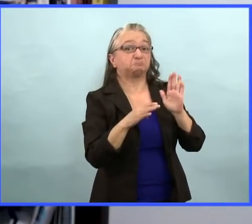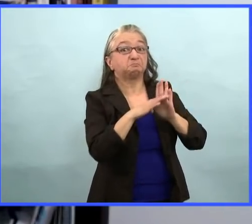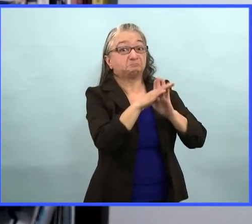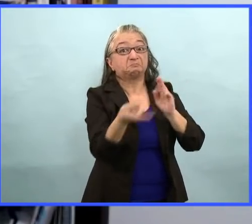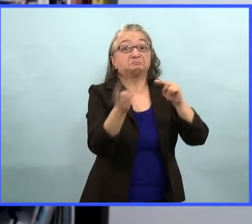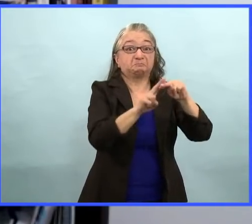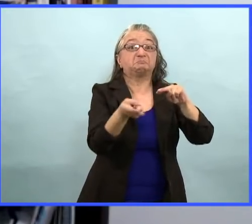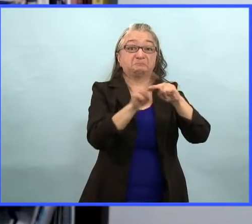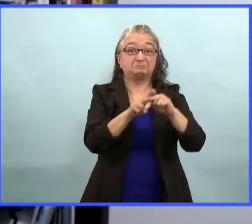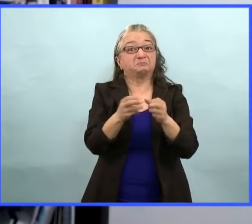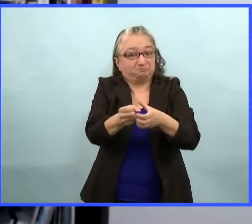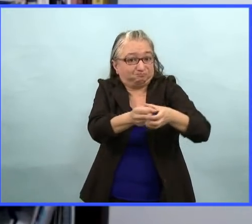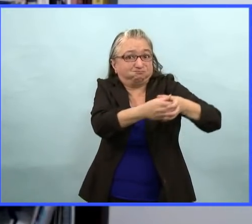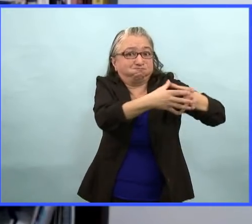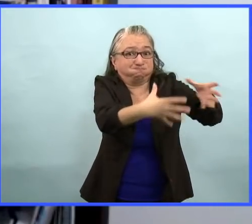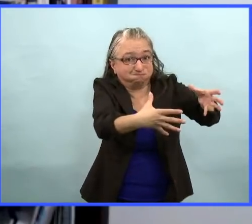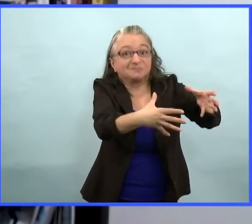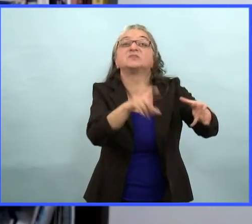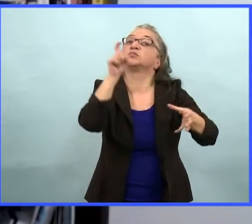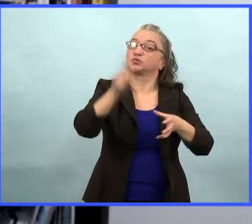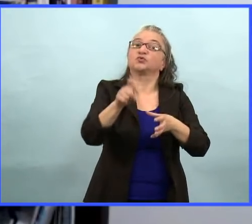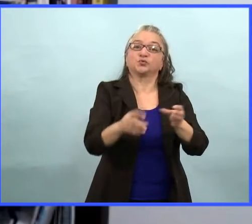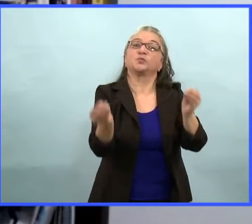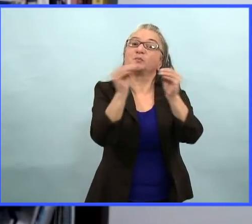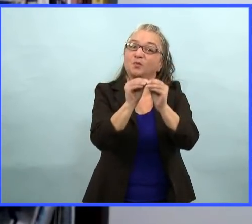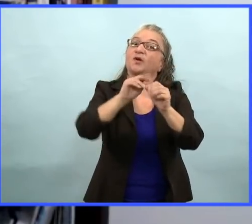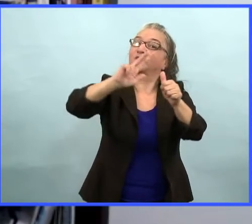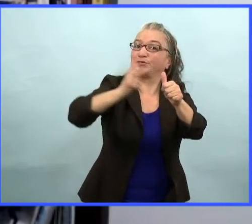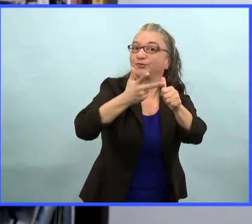many people face barriers to receiving health care services in manitoba